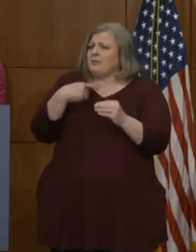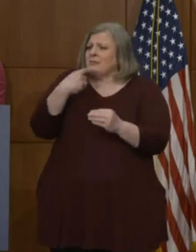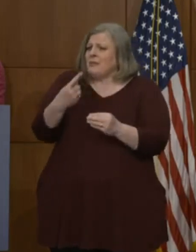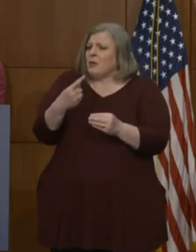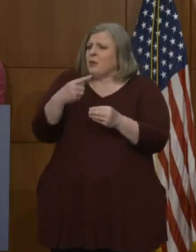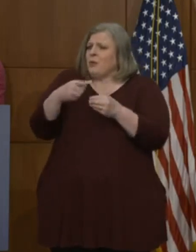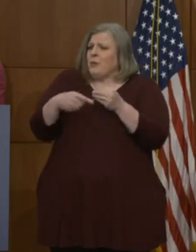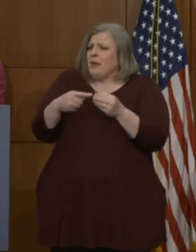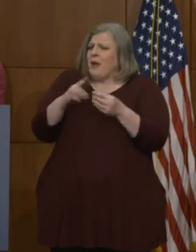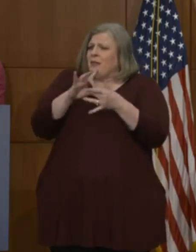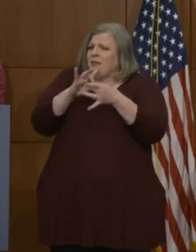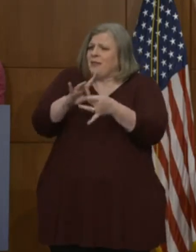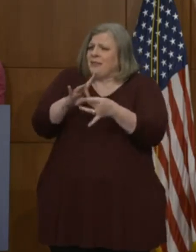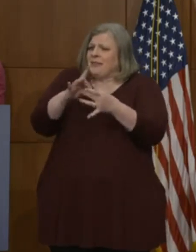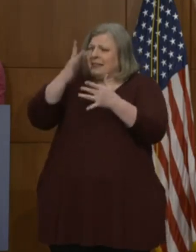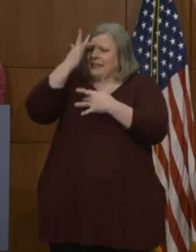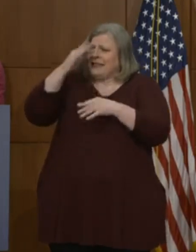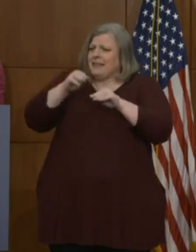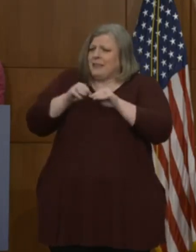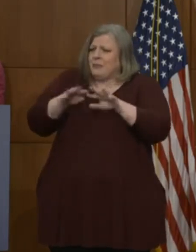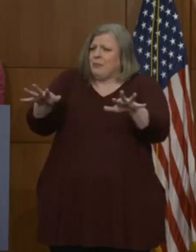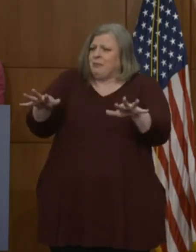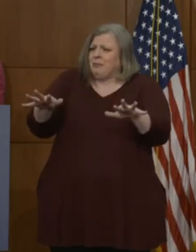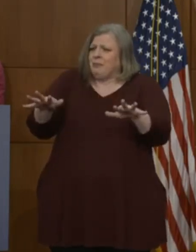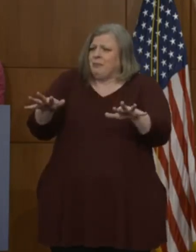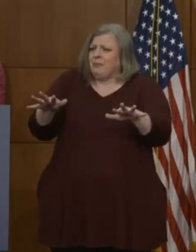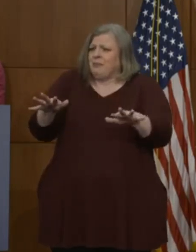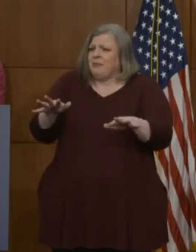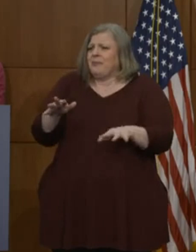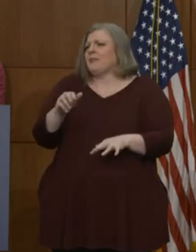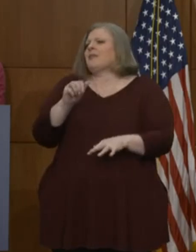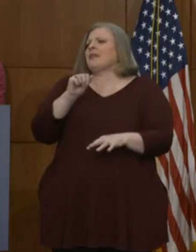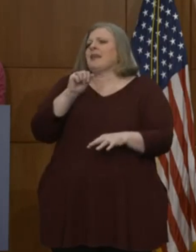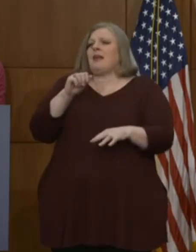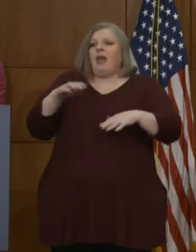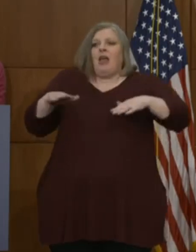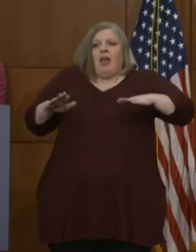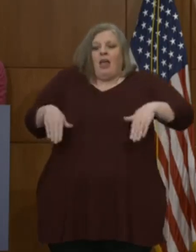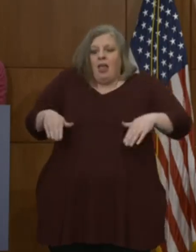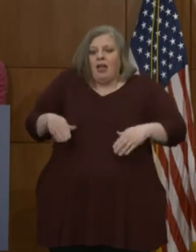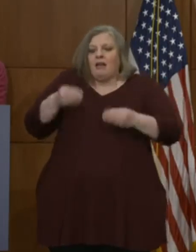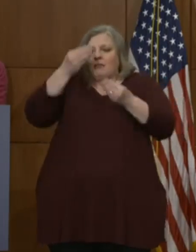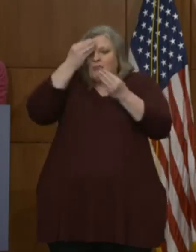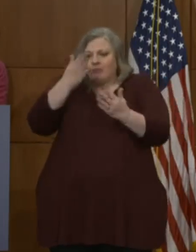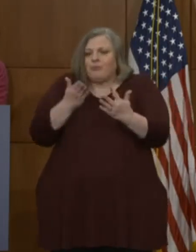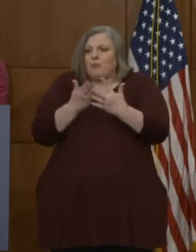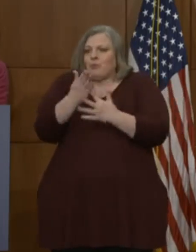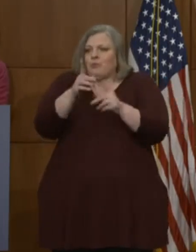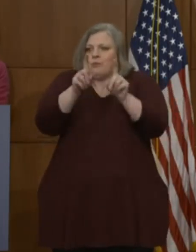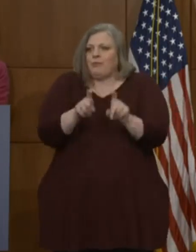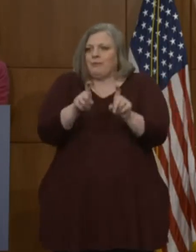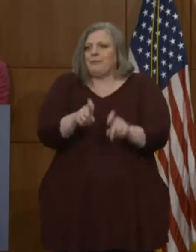BEING REPORTED TO THE HEALTH DEPARTMENT ARE TELLING YOU SO DEPARTMENT ARE TELLING YOU SO FAR ABOUT THE SPREAD OF THE FAR ABOUT THE SPREAD OF THE DISEASE THAT TESTING SO FAR